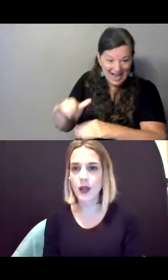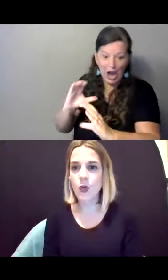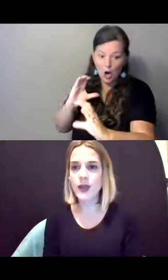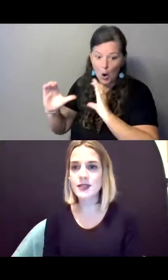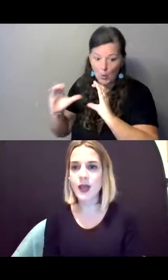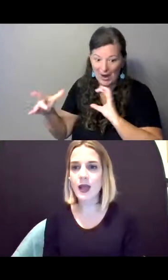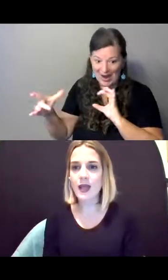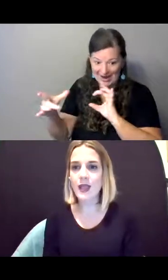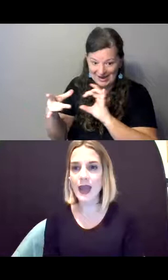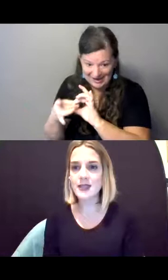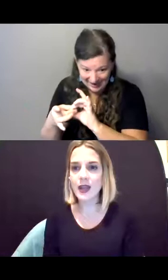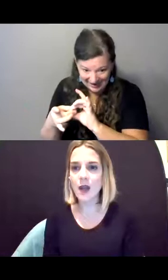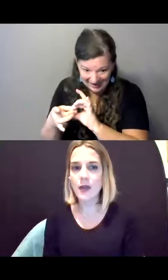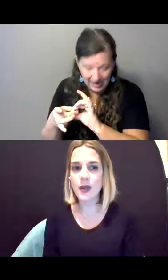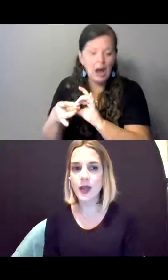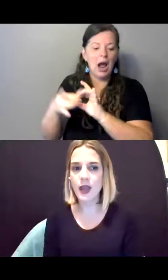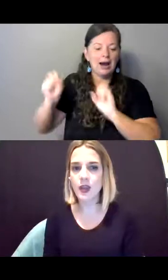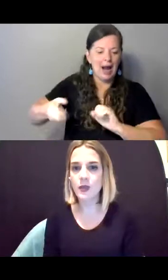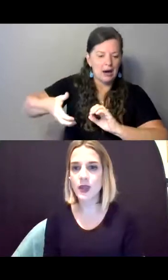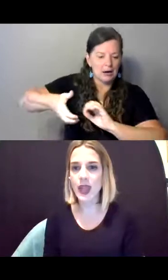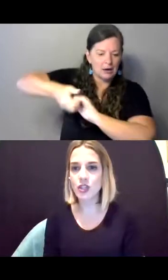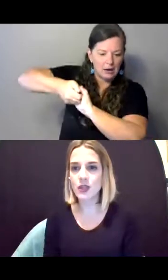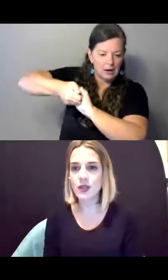and once that is set up and communication